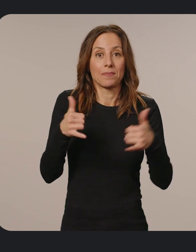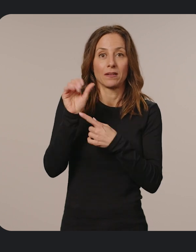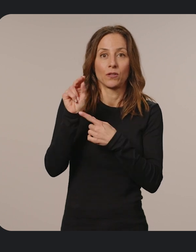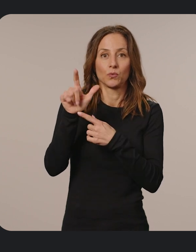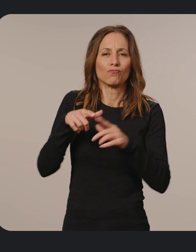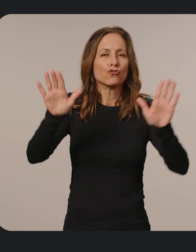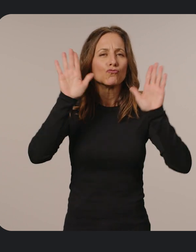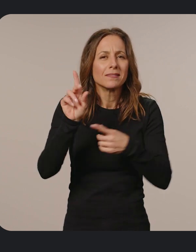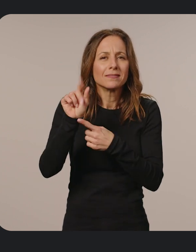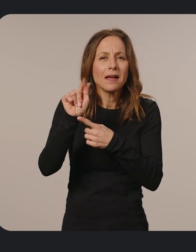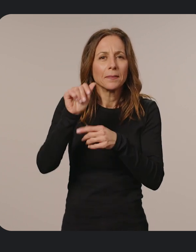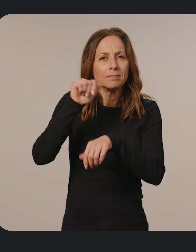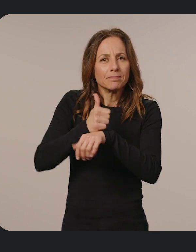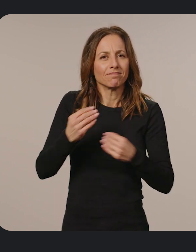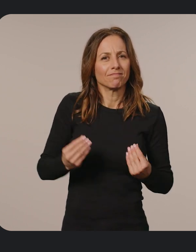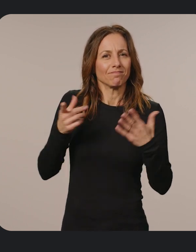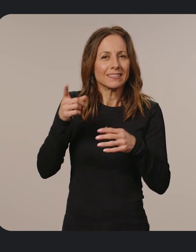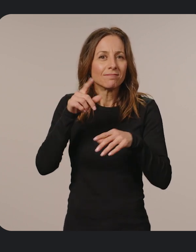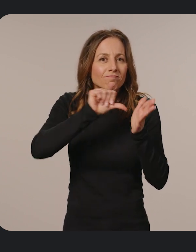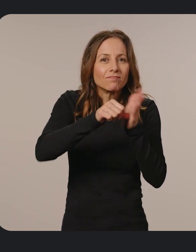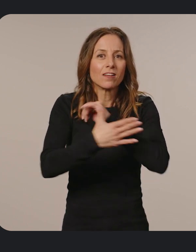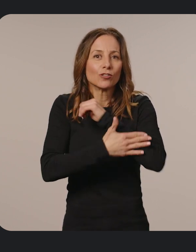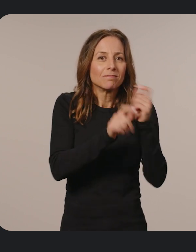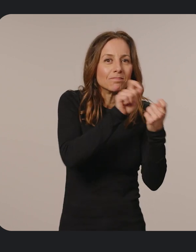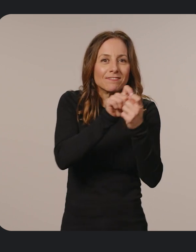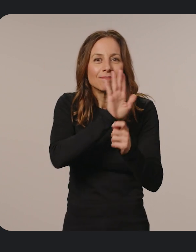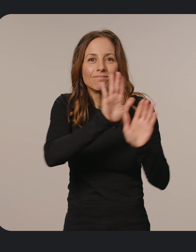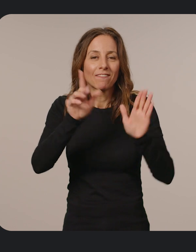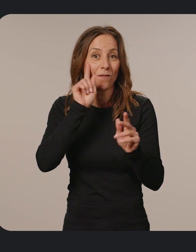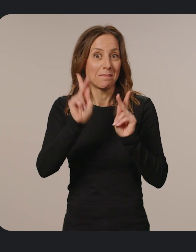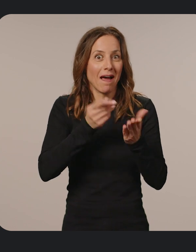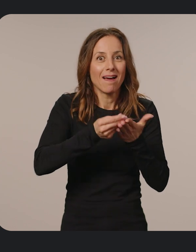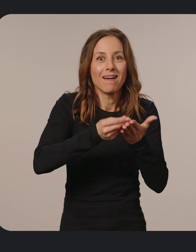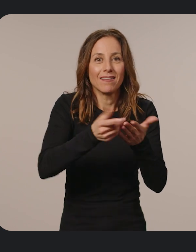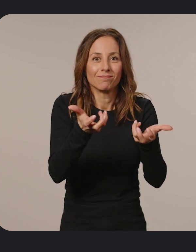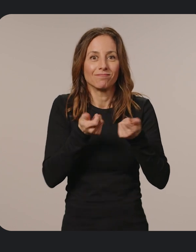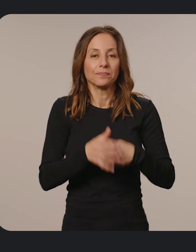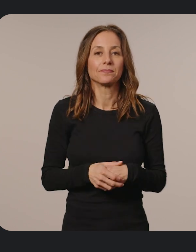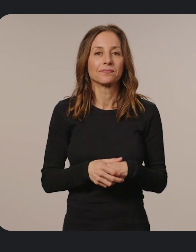is a great database source of inspiration, highlighting country-specific opportunities for buy conversion.